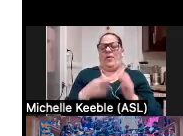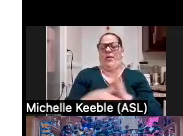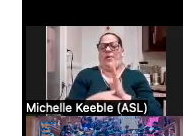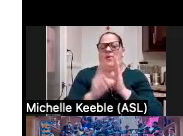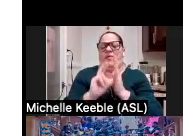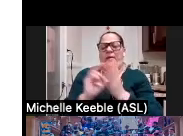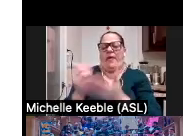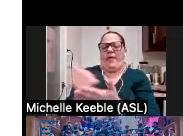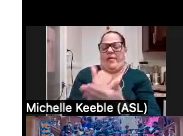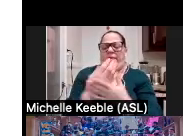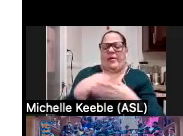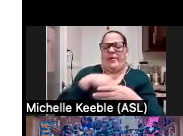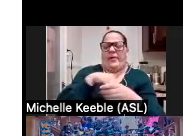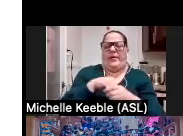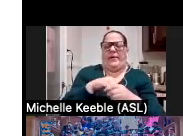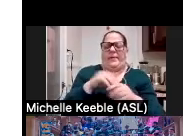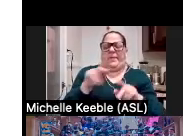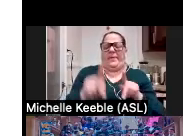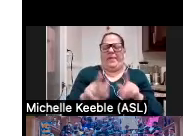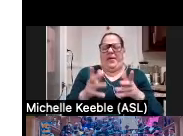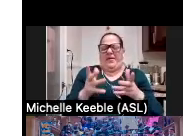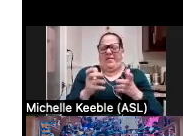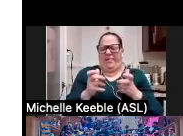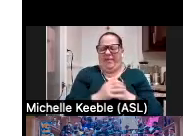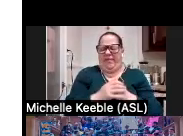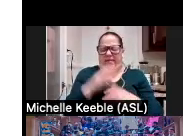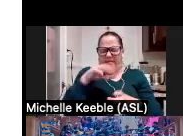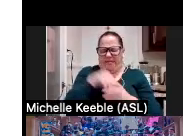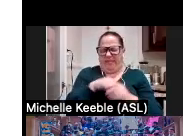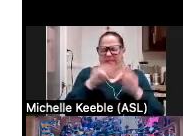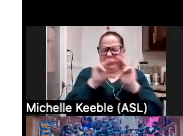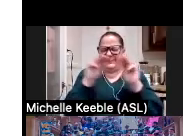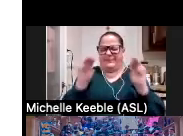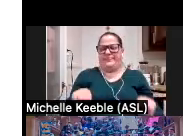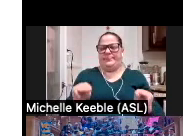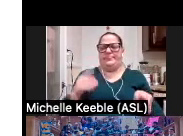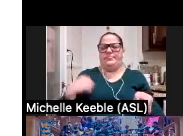to be included and what people actually wanted within this museum and what their expectations